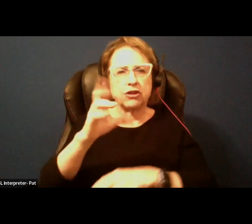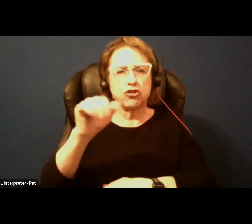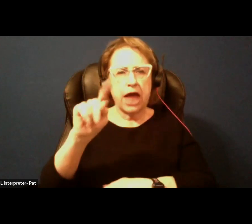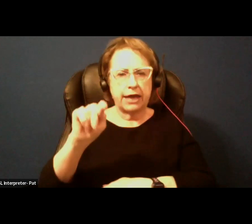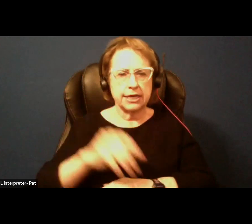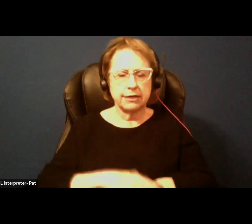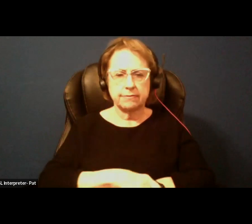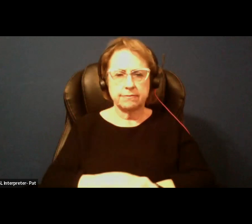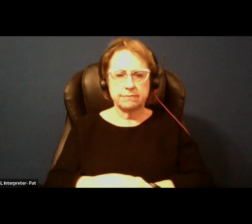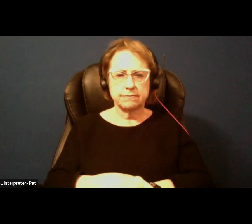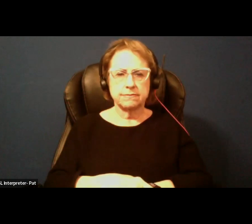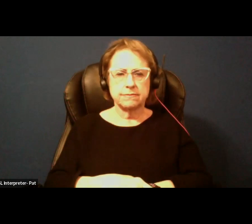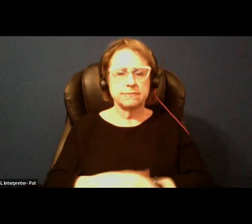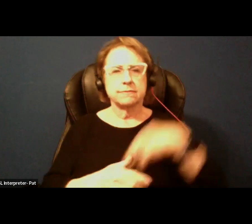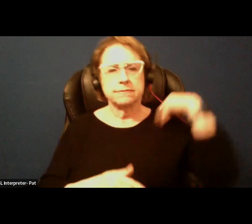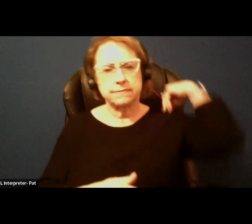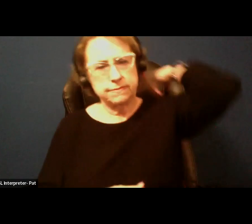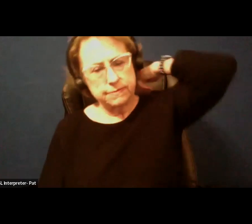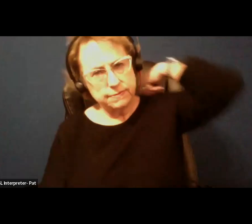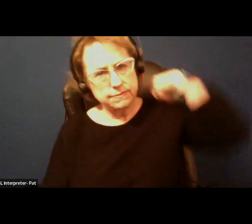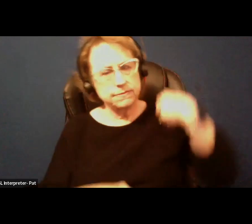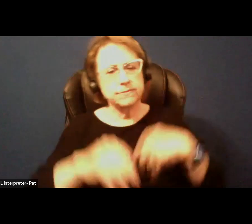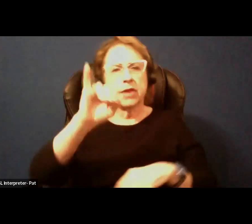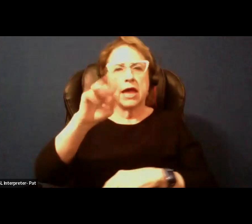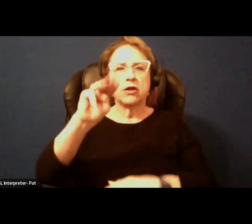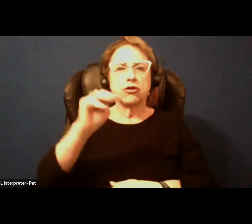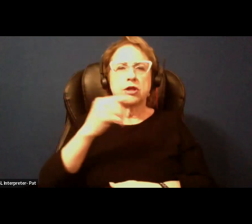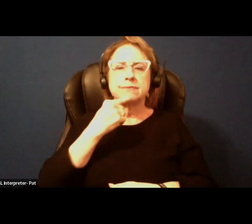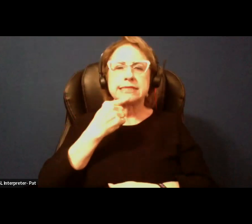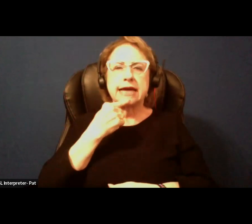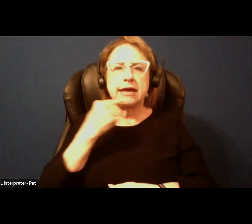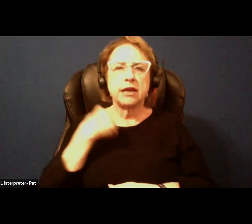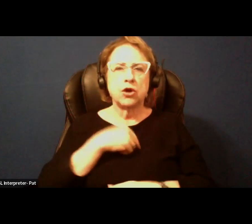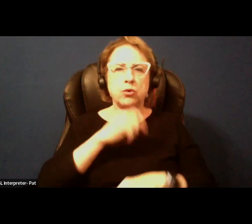As Jim mentioned, we work with FOA we've had for over 30 years